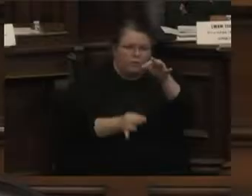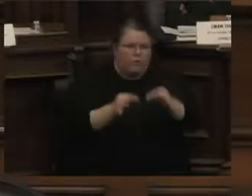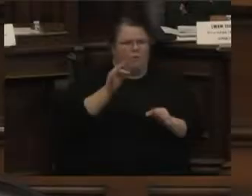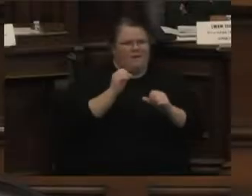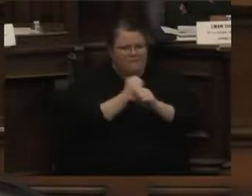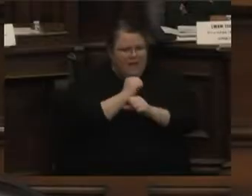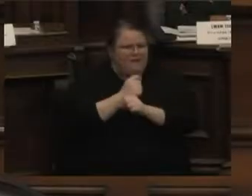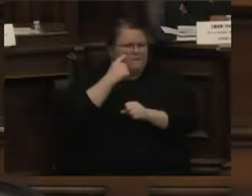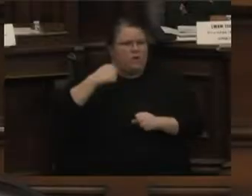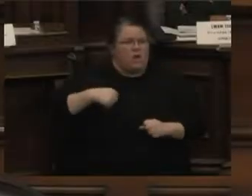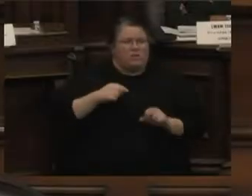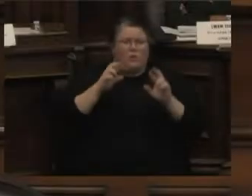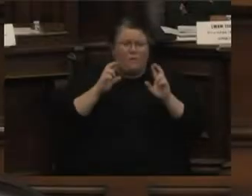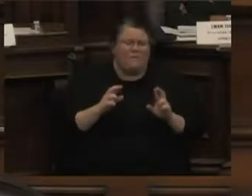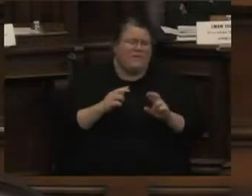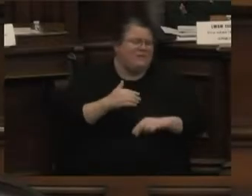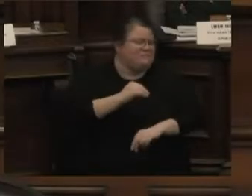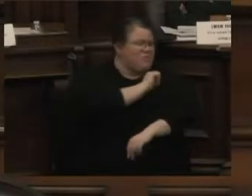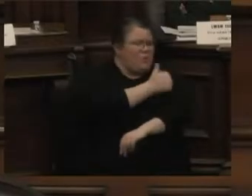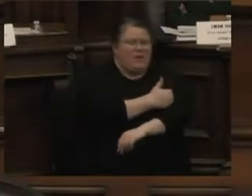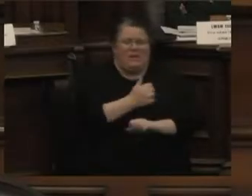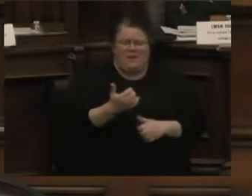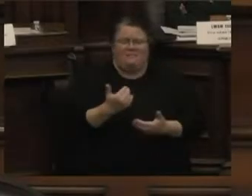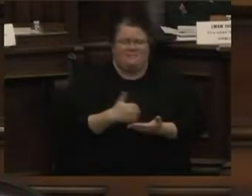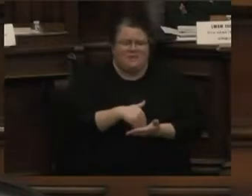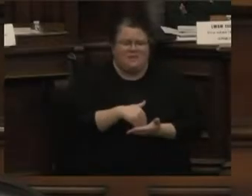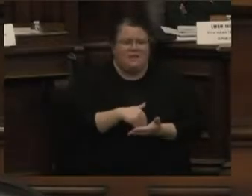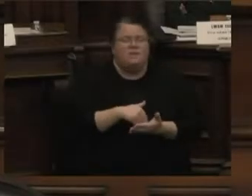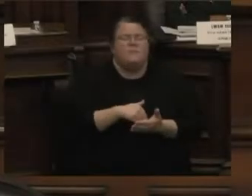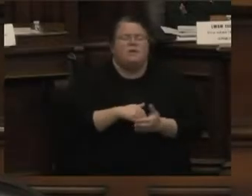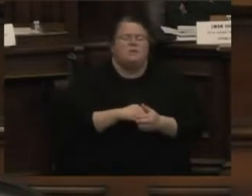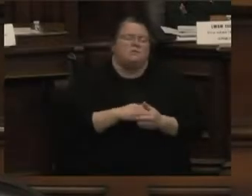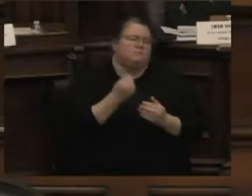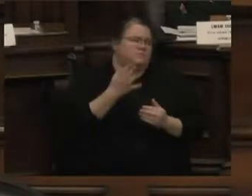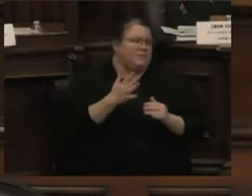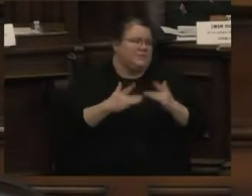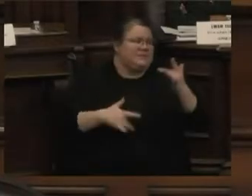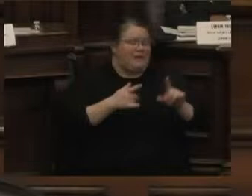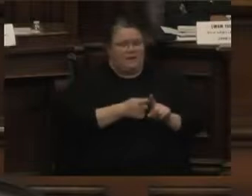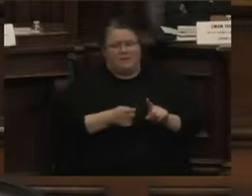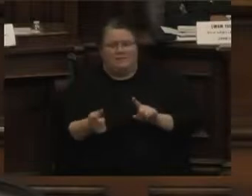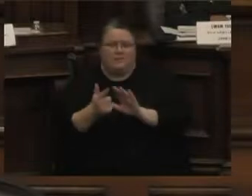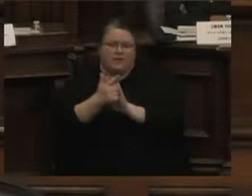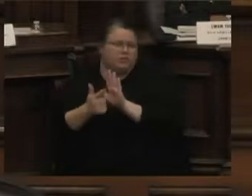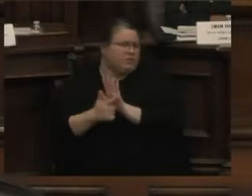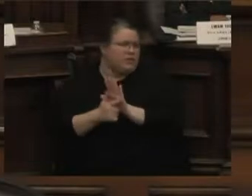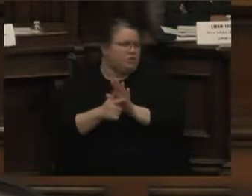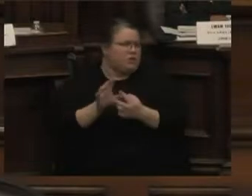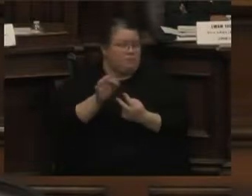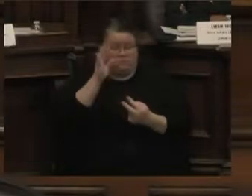have attorneys to to, to fight the appeals. So hopefully we